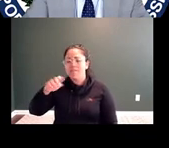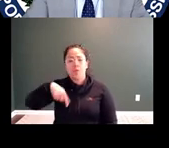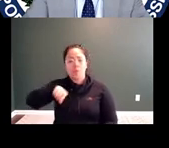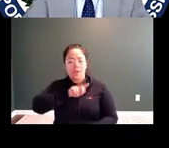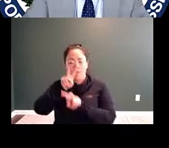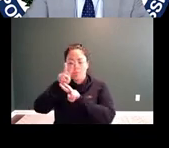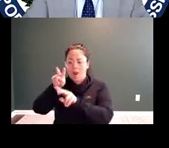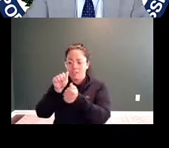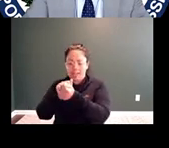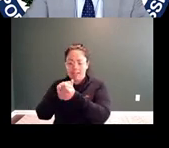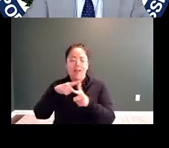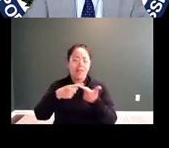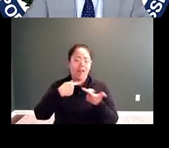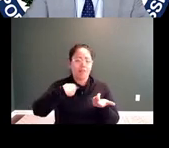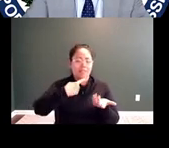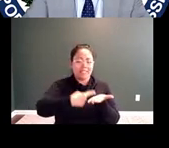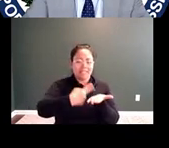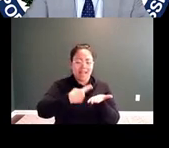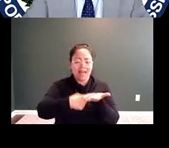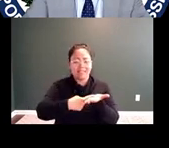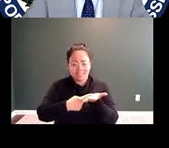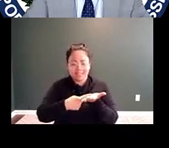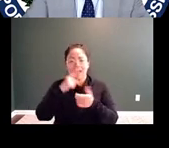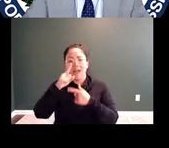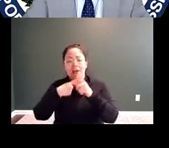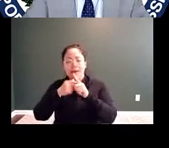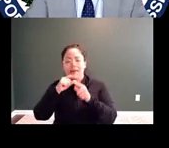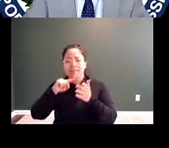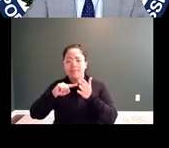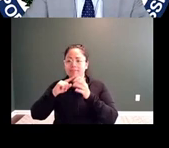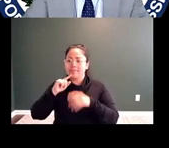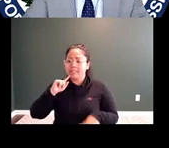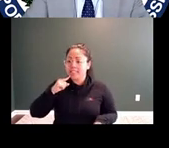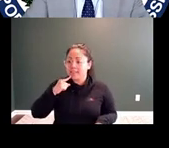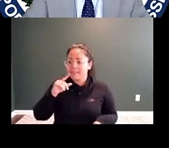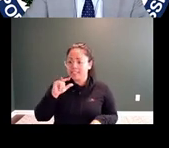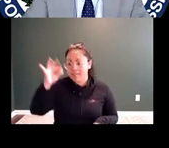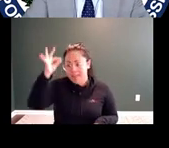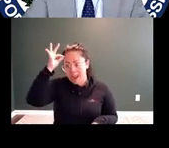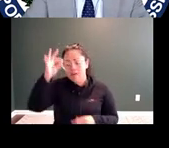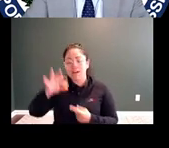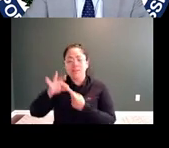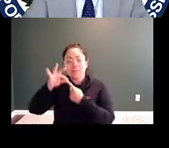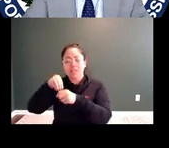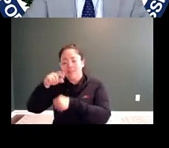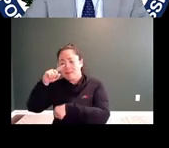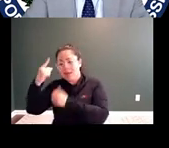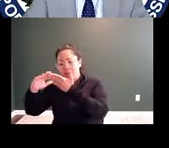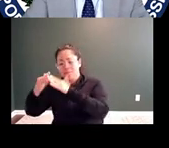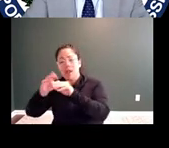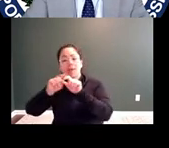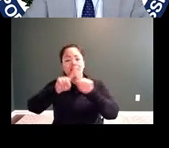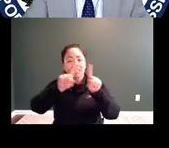and then discussed together about the significance of hair especially in the Black community, but also in lots of different cultures